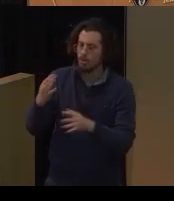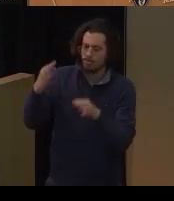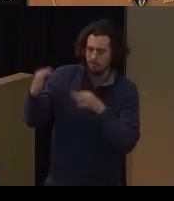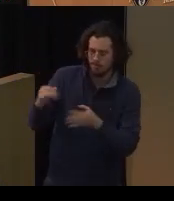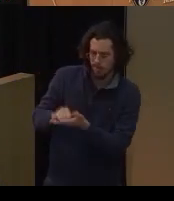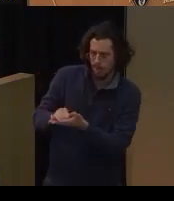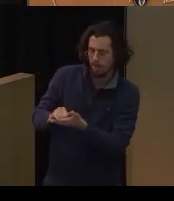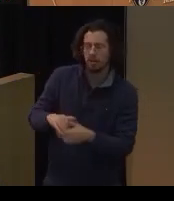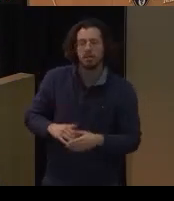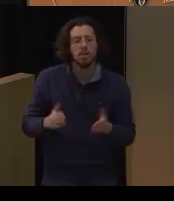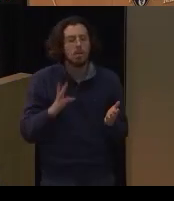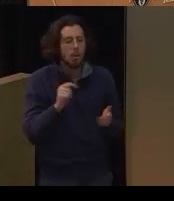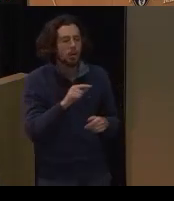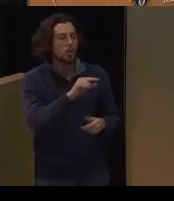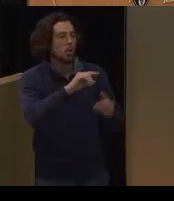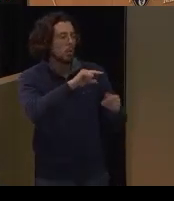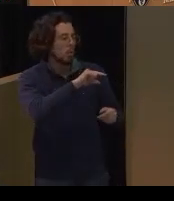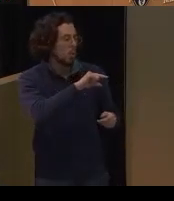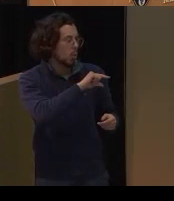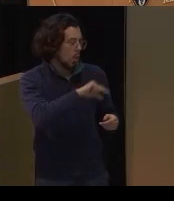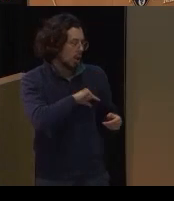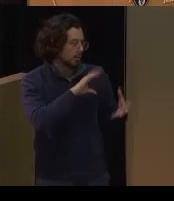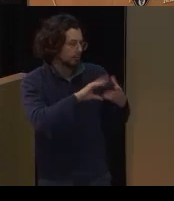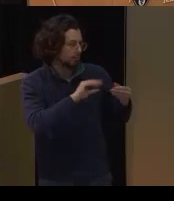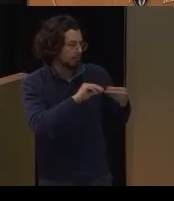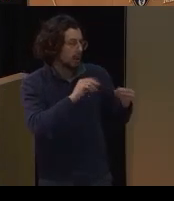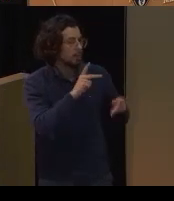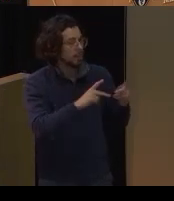people talked about you know thinking about inanimate objects about paying attention to